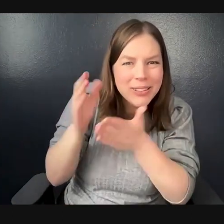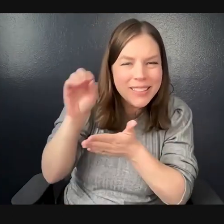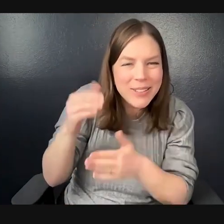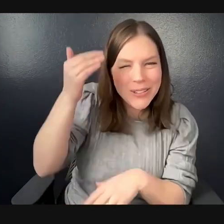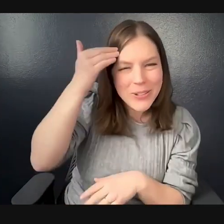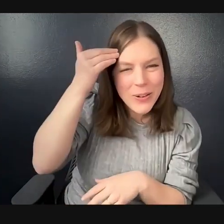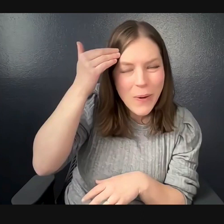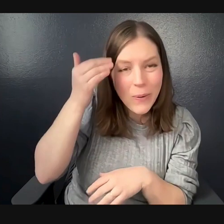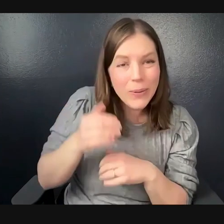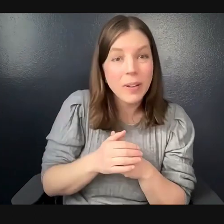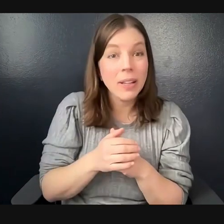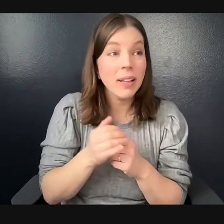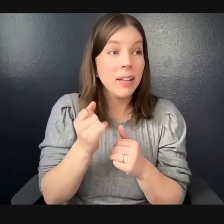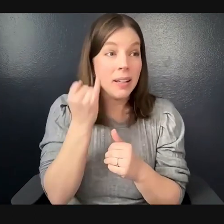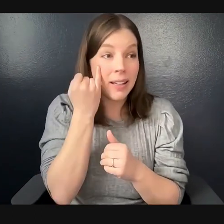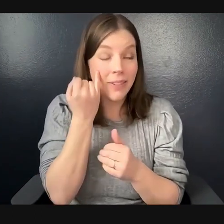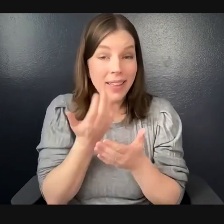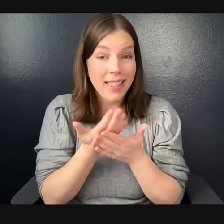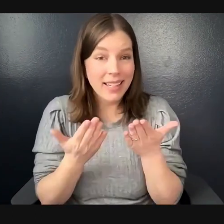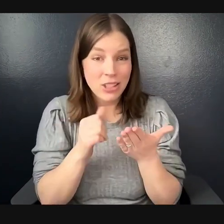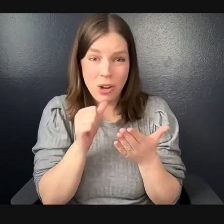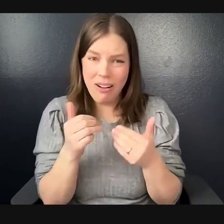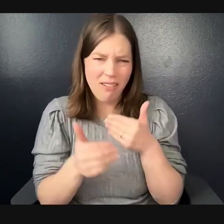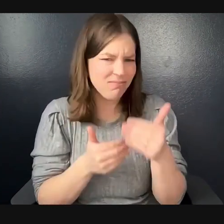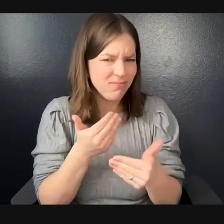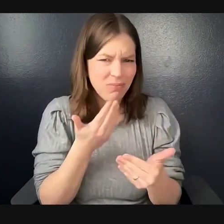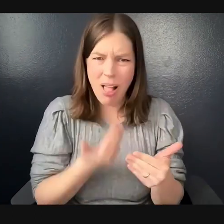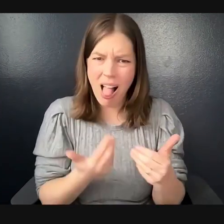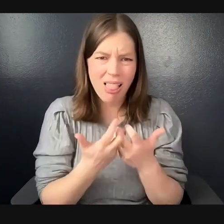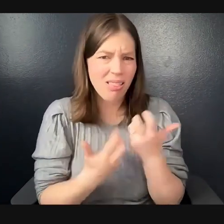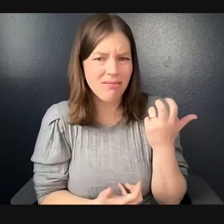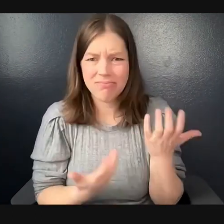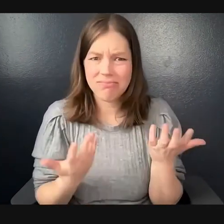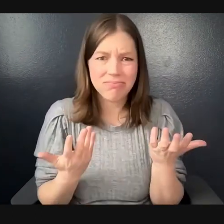to know. If things aren't going very well,